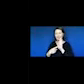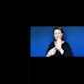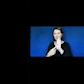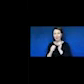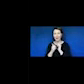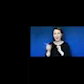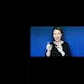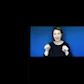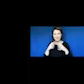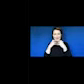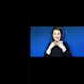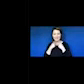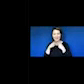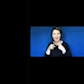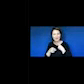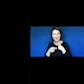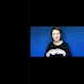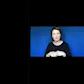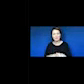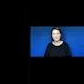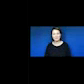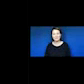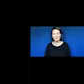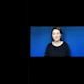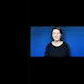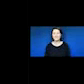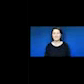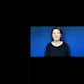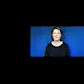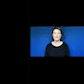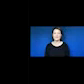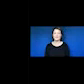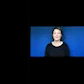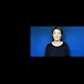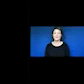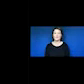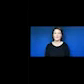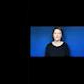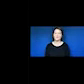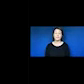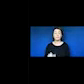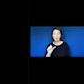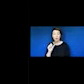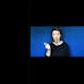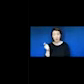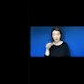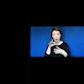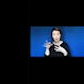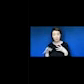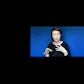they can be an asset to this company. Another way that employers can open their doors up and think outside of the box as far